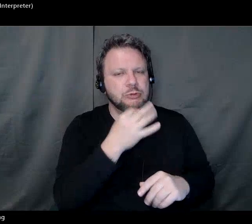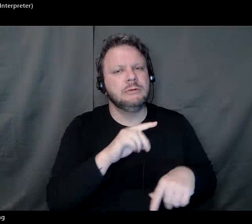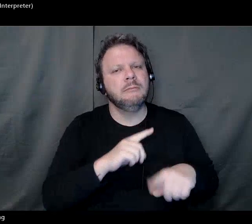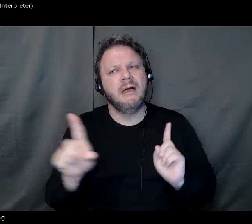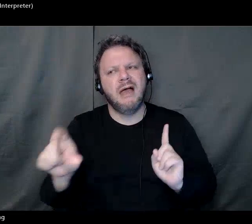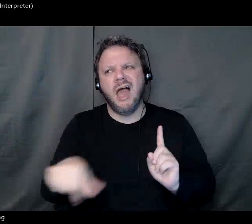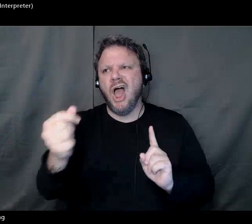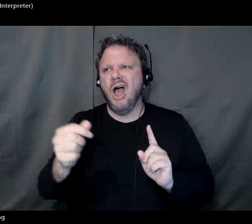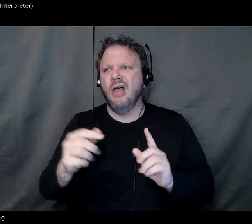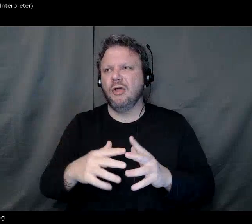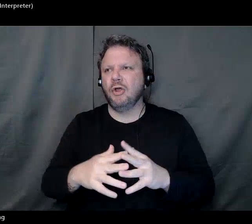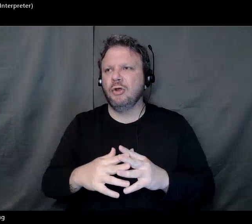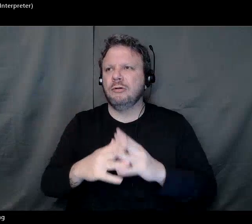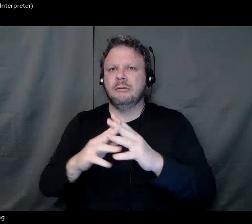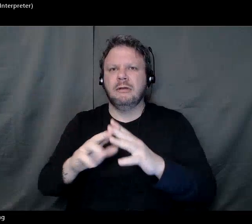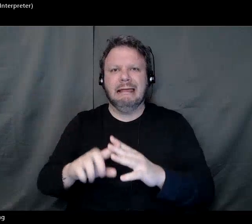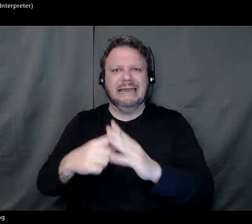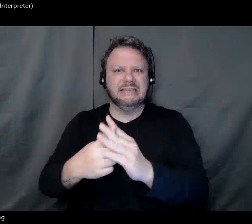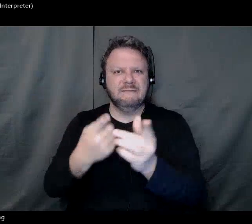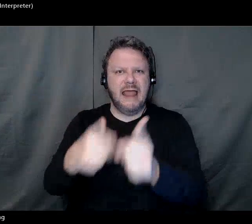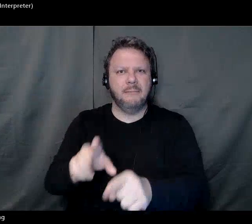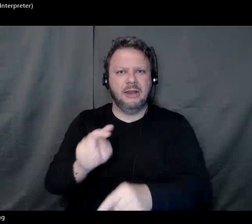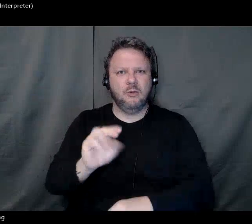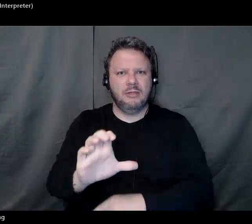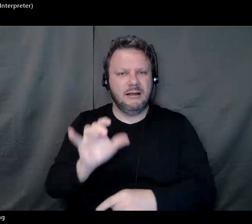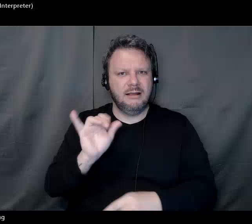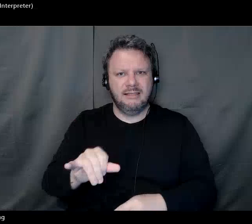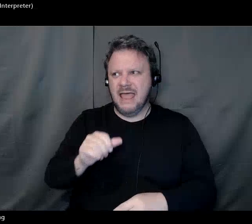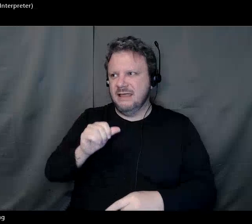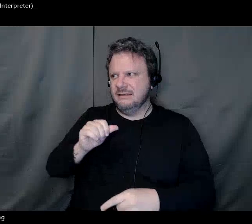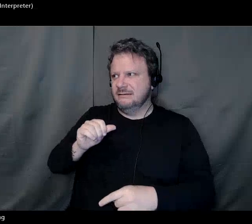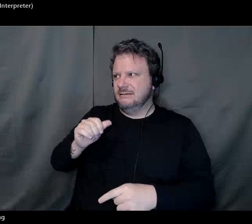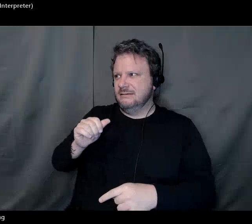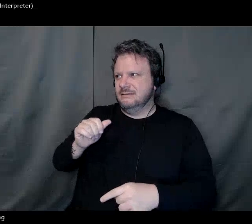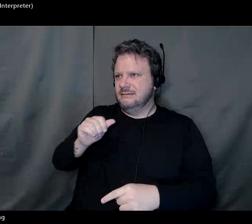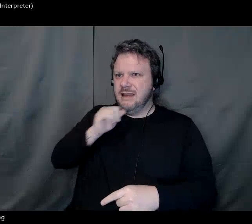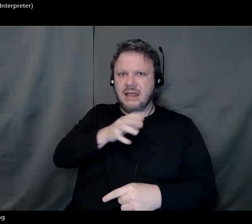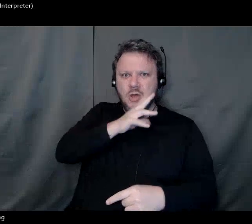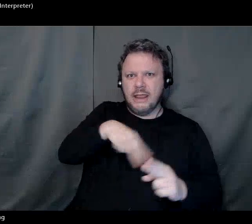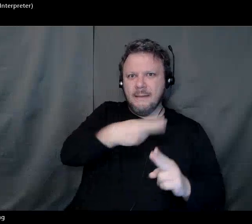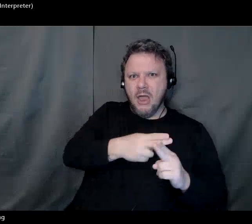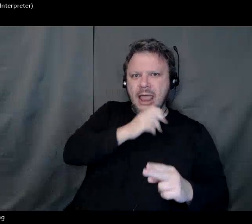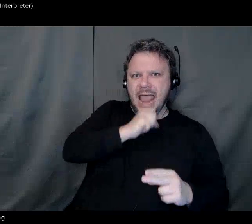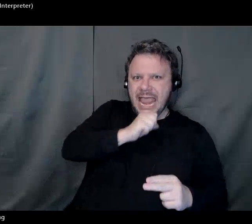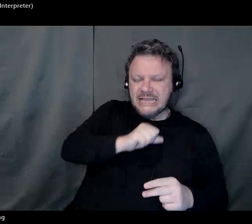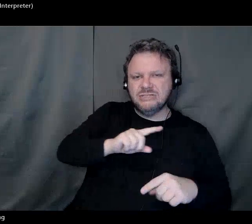What other initiatives are going on in North Carolina right now that aren't even talking about aging but that are?